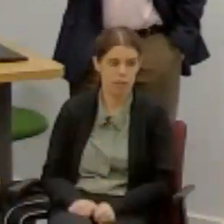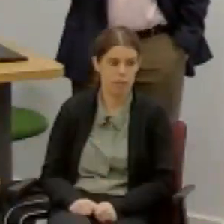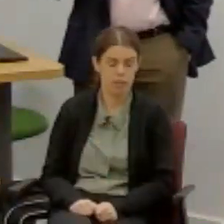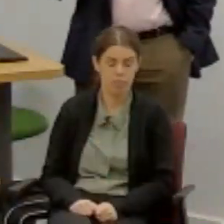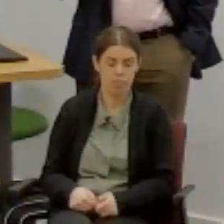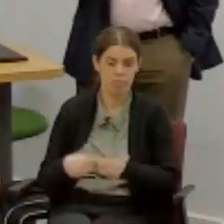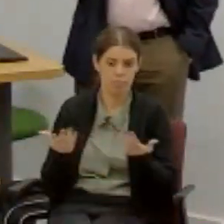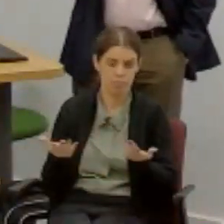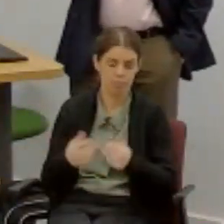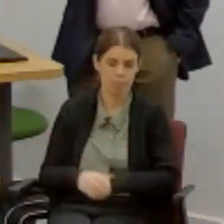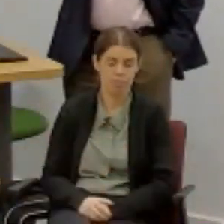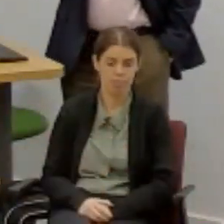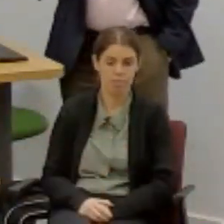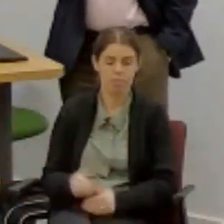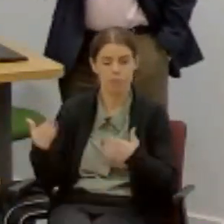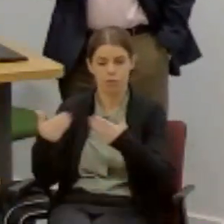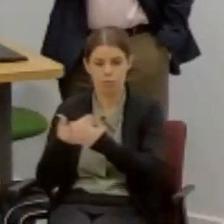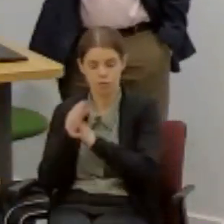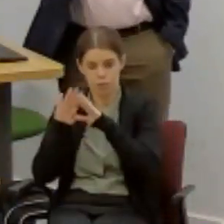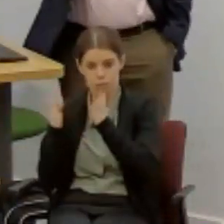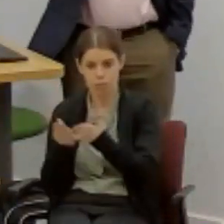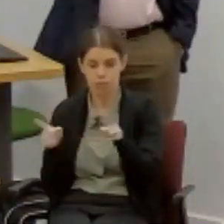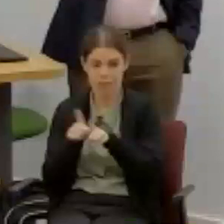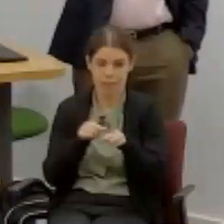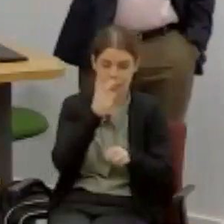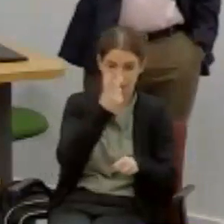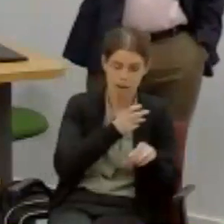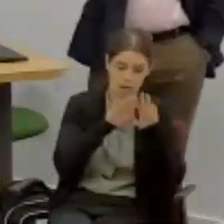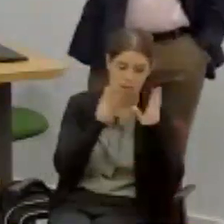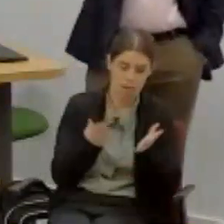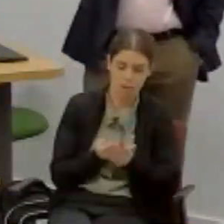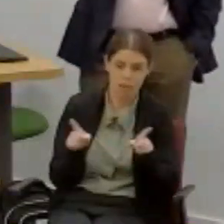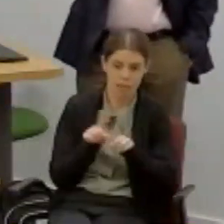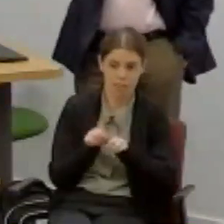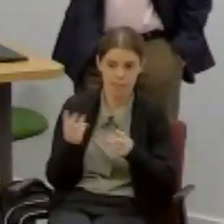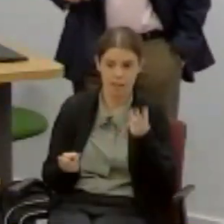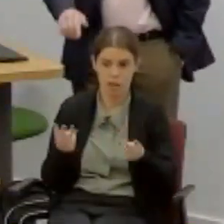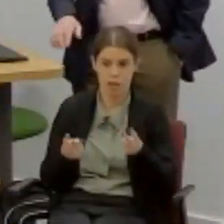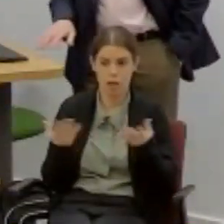So, the modern synthetic ball we use the same as the old leather ball will come back to where it is wet or dry.